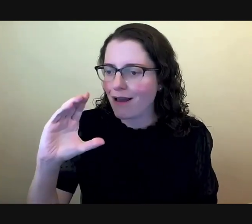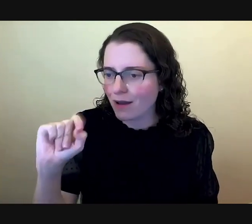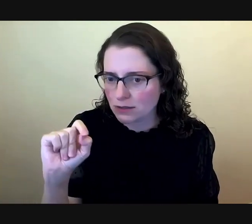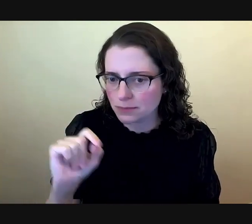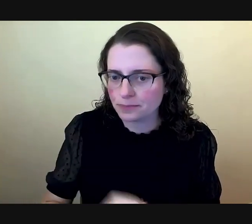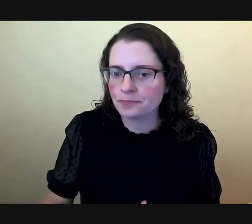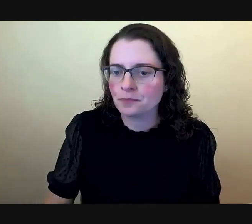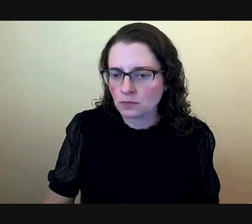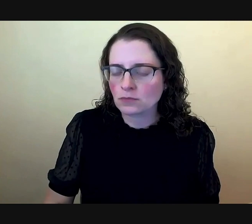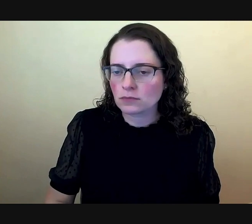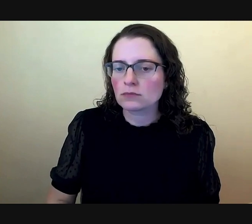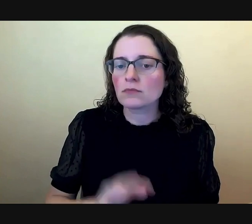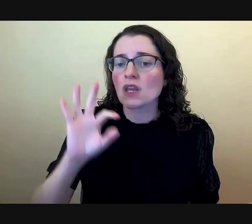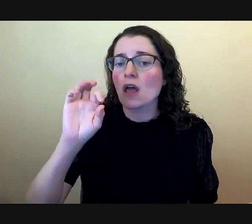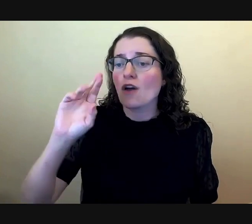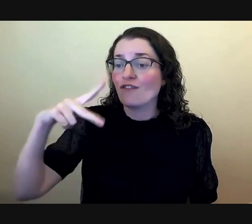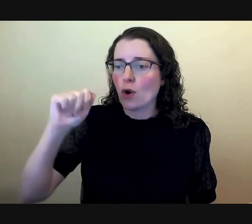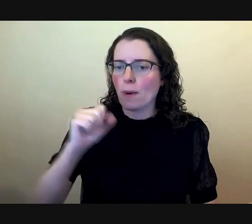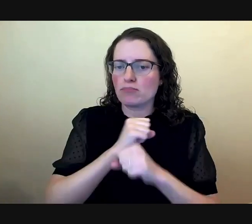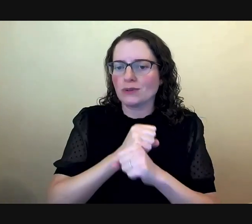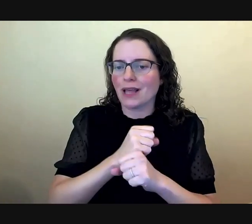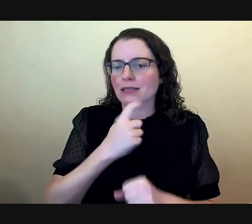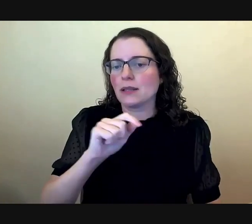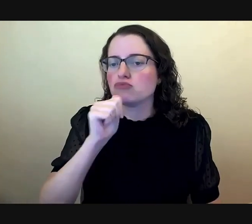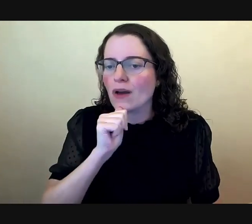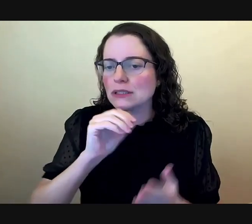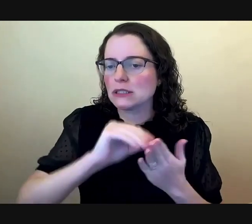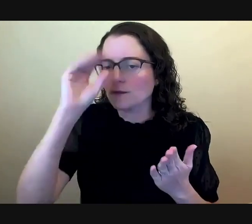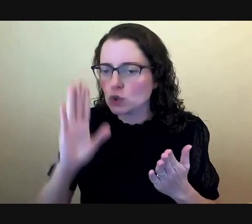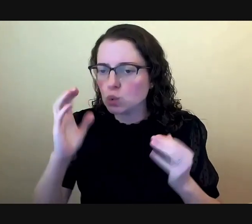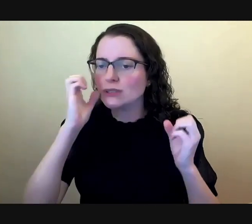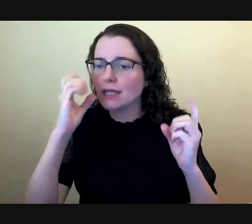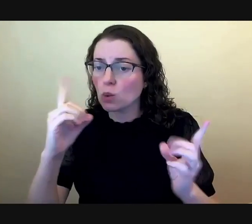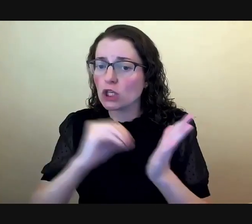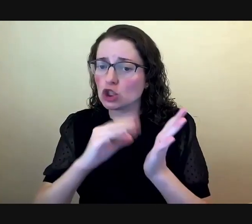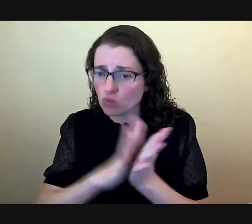and Privacy Act, FERPA. So FERPA protects the privacy of the students'